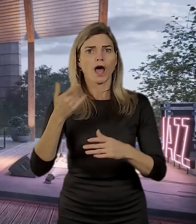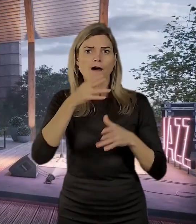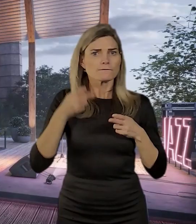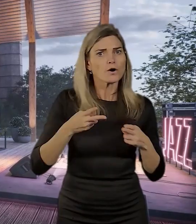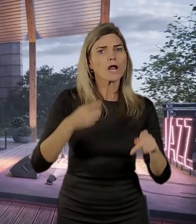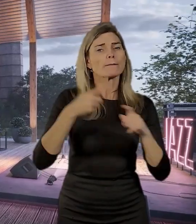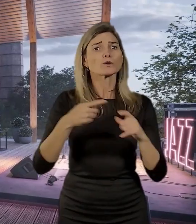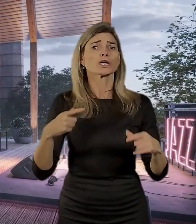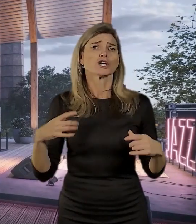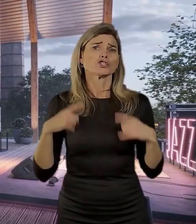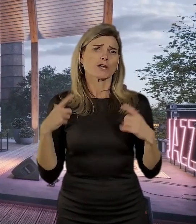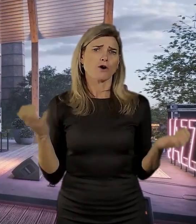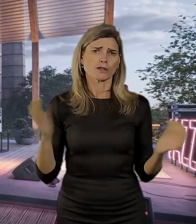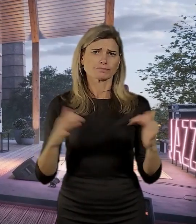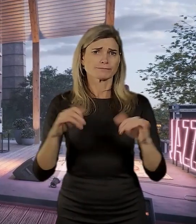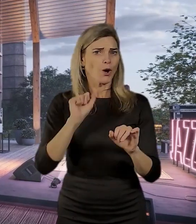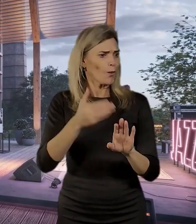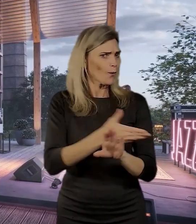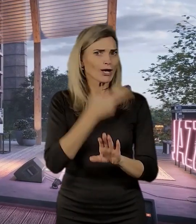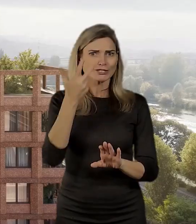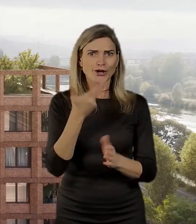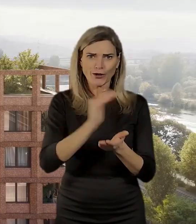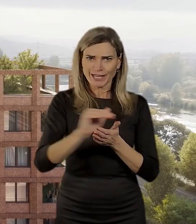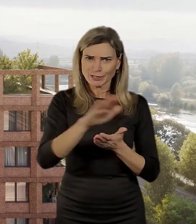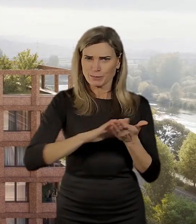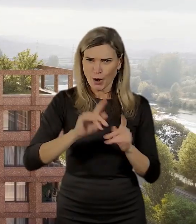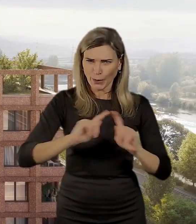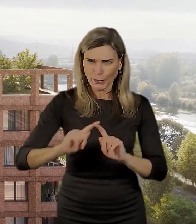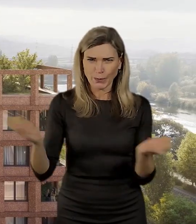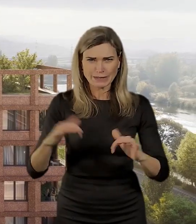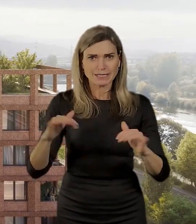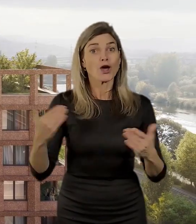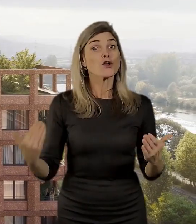Participation from the perspective of the city district has great advantages in that it can basically